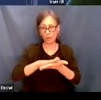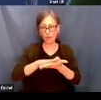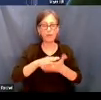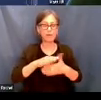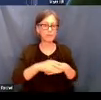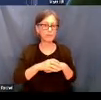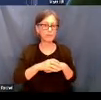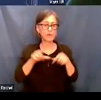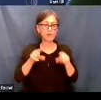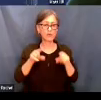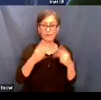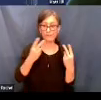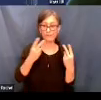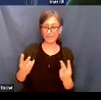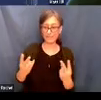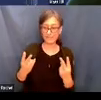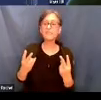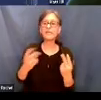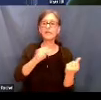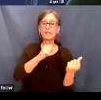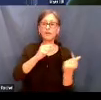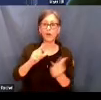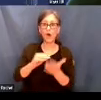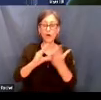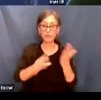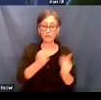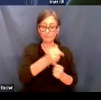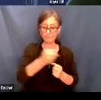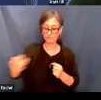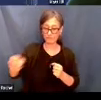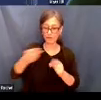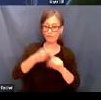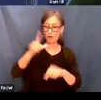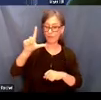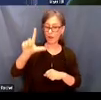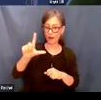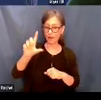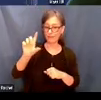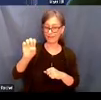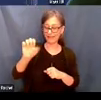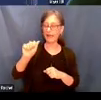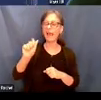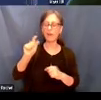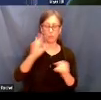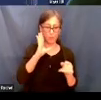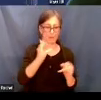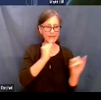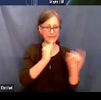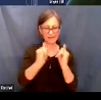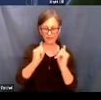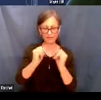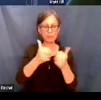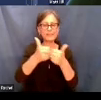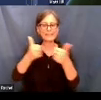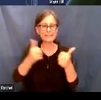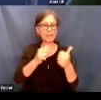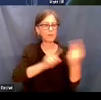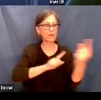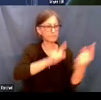During this visit, all students placed by the LEA shall be interviewed separately in person